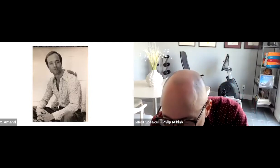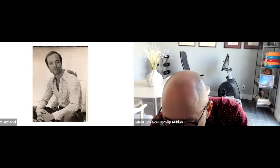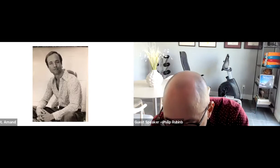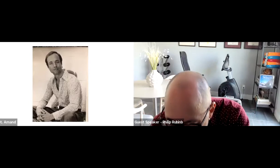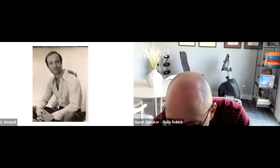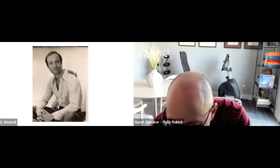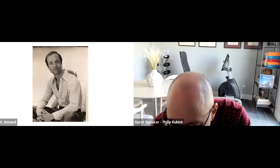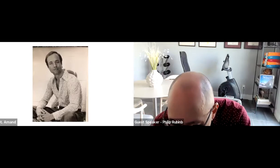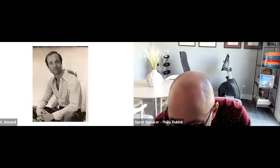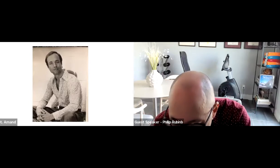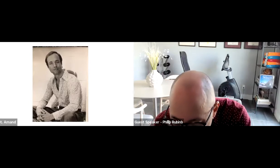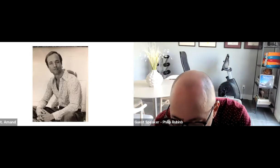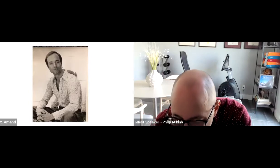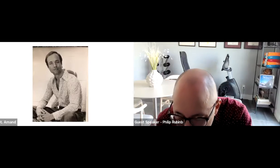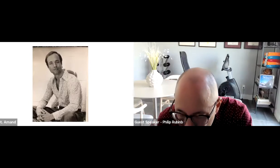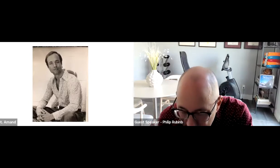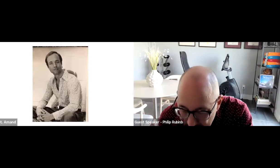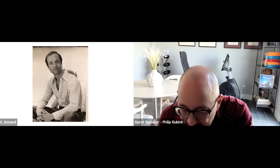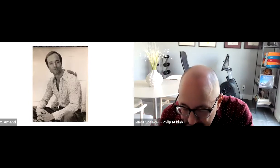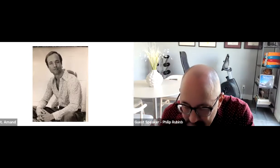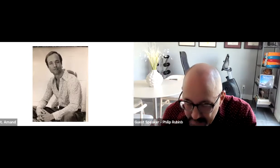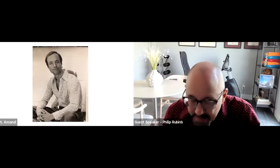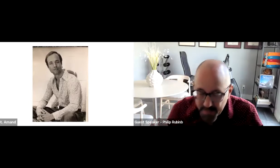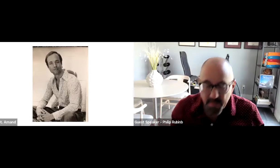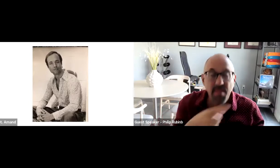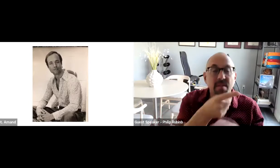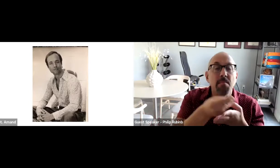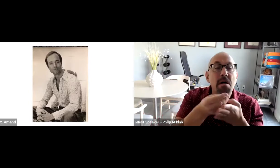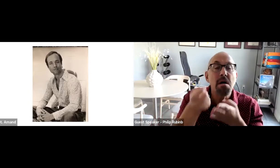and if you can think about the time it was, it was the 1970s.